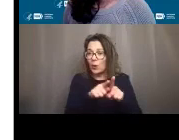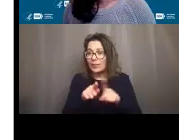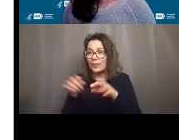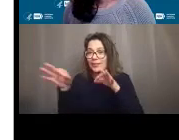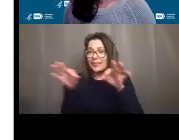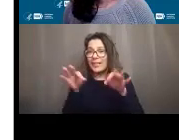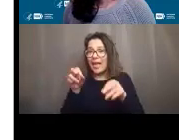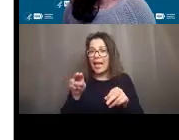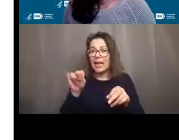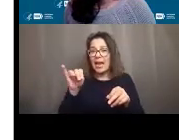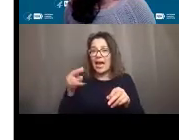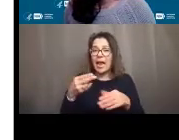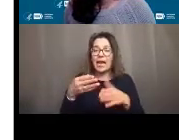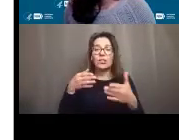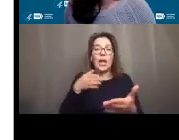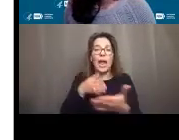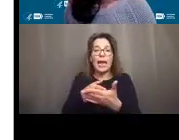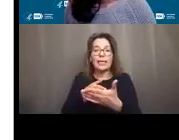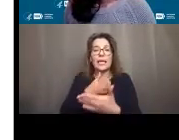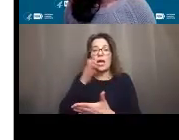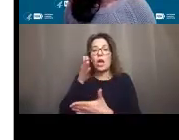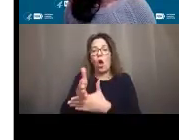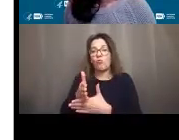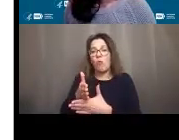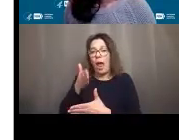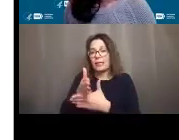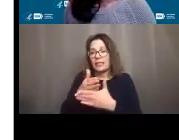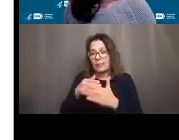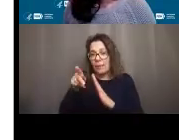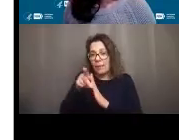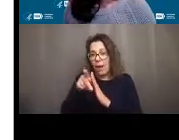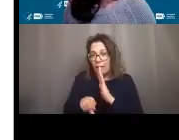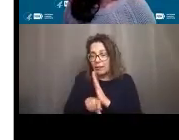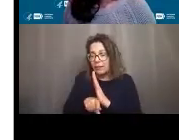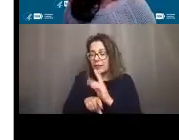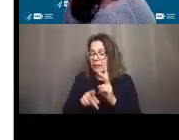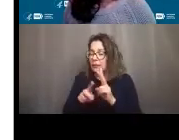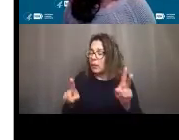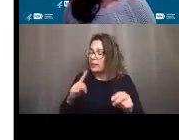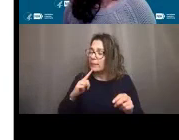scientists like assistant professors. Check out the Early Career Reviewer Program.